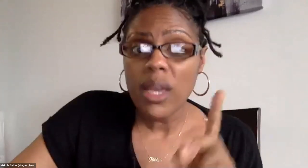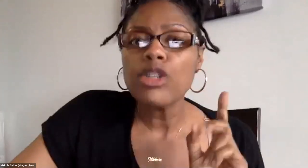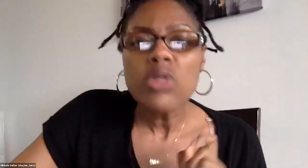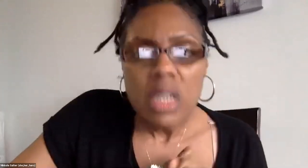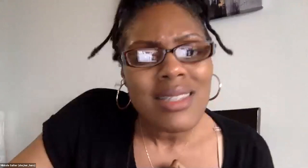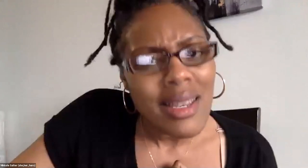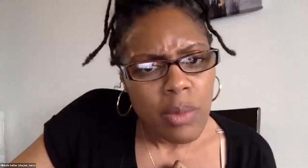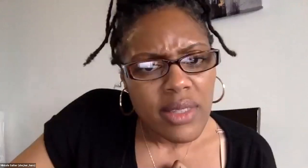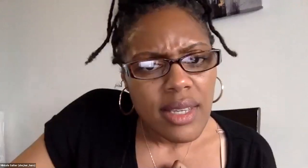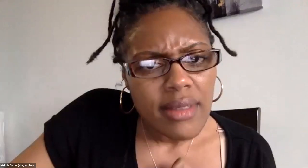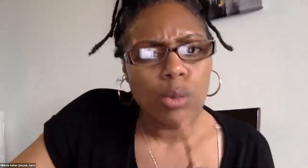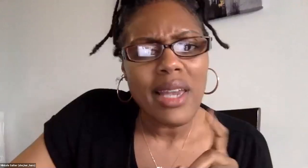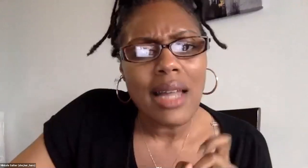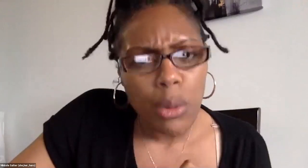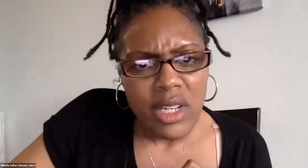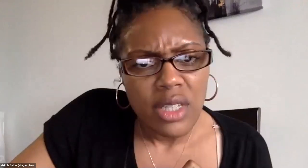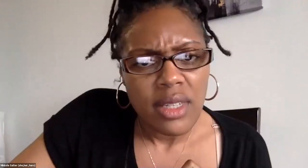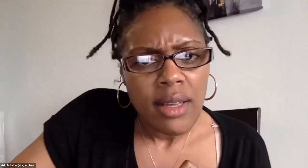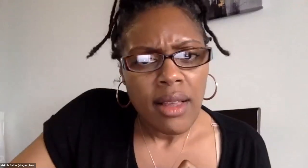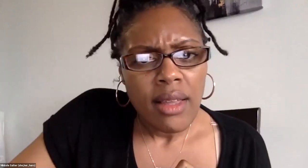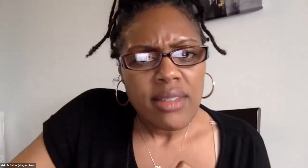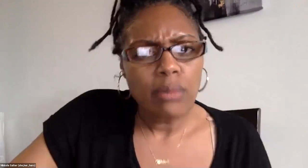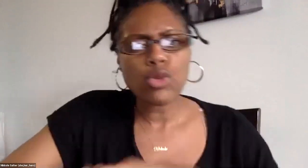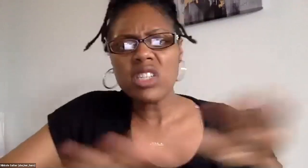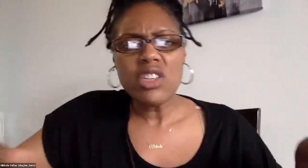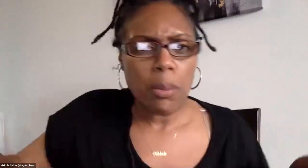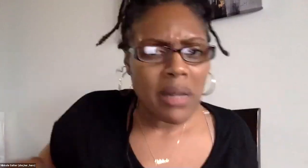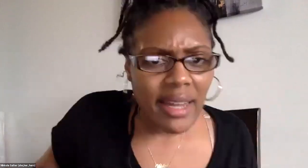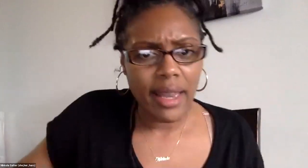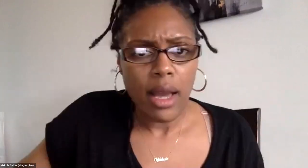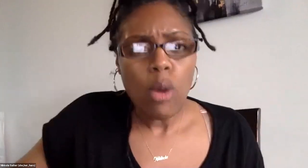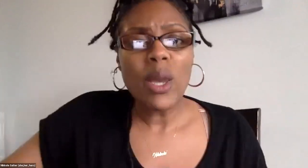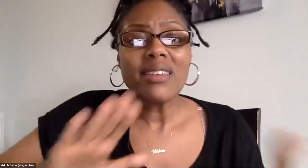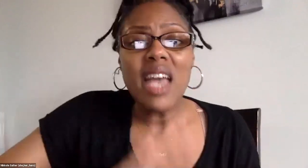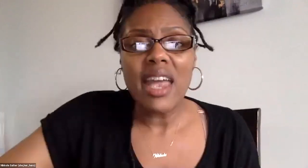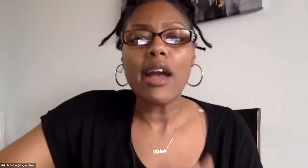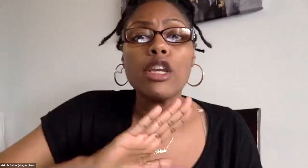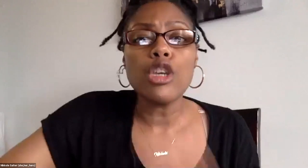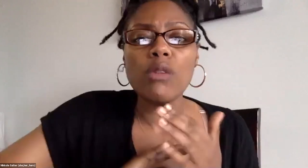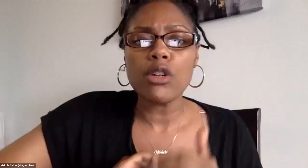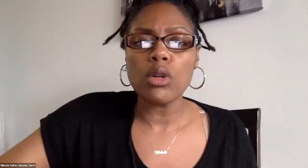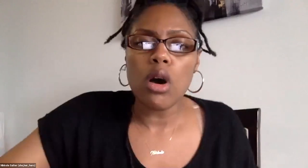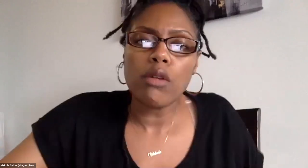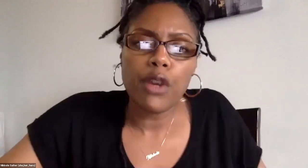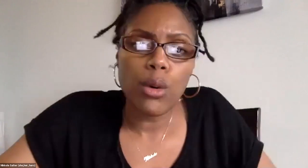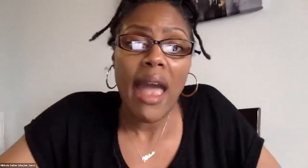We can do some assessments, some recalibration, some strategic planning. We can take a universal long view,